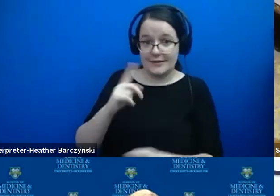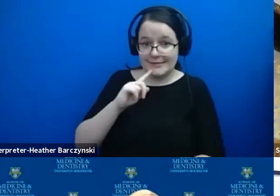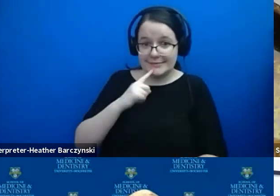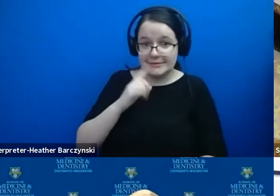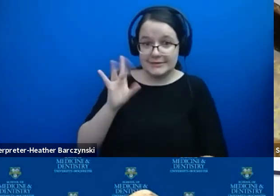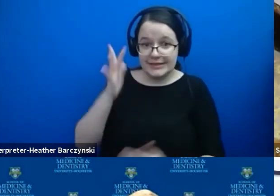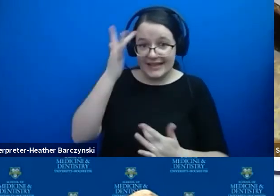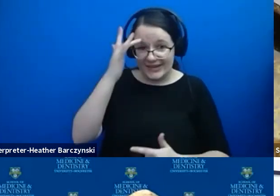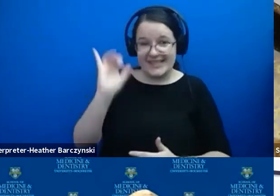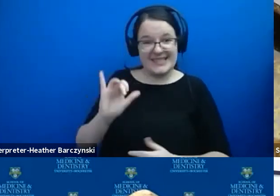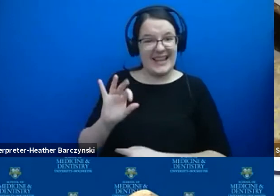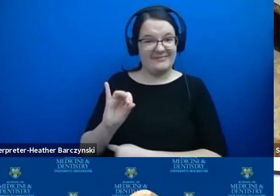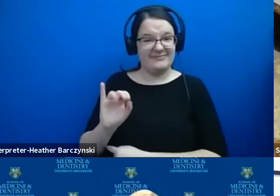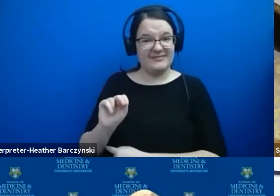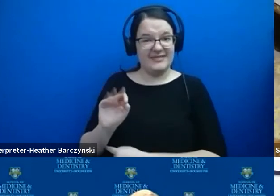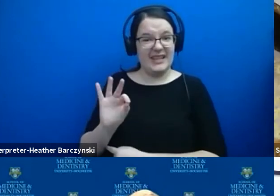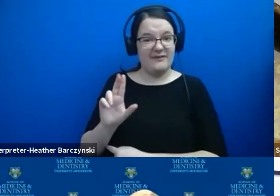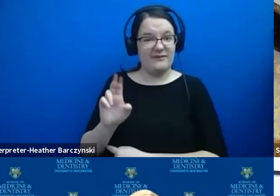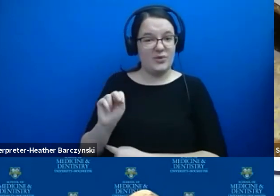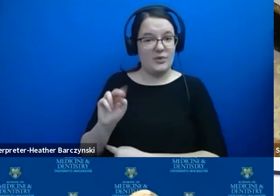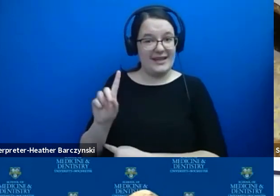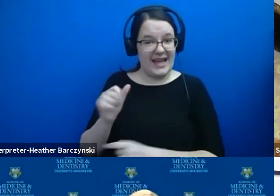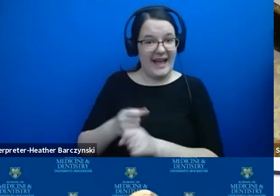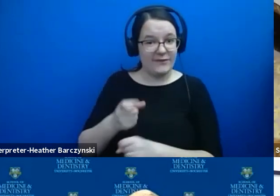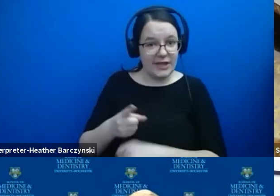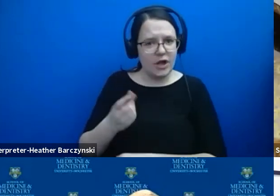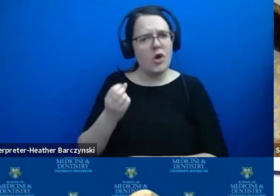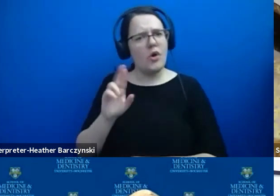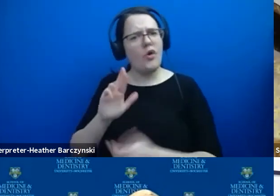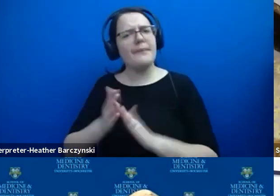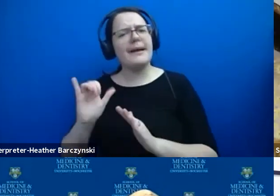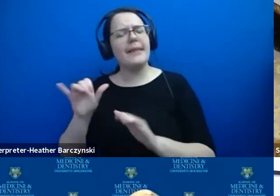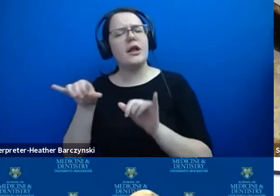does every year or something that becomes more like the common cold which is what coronaviruses